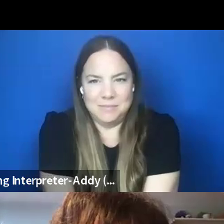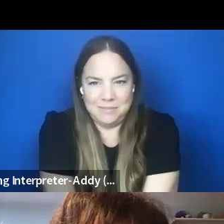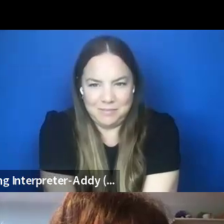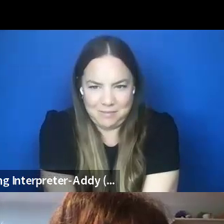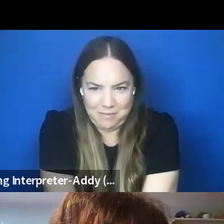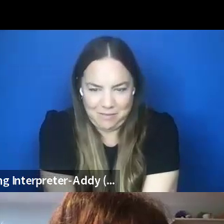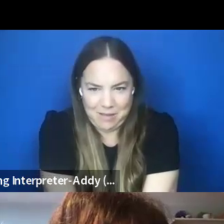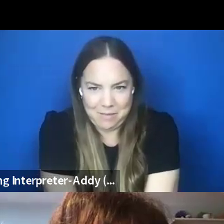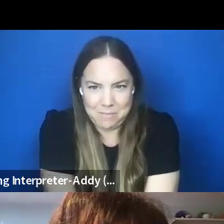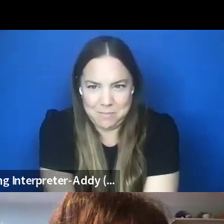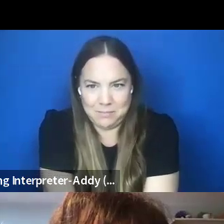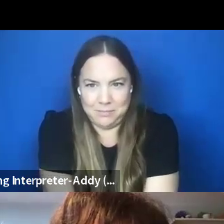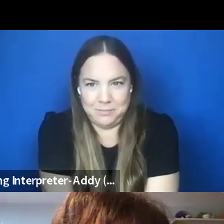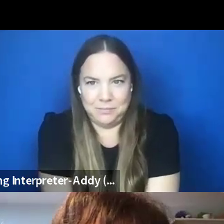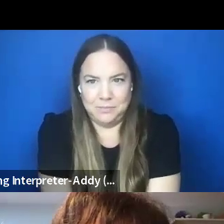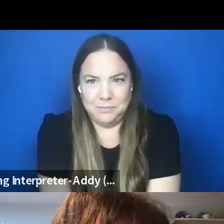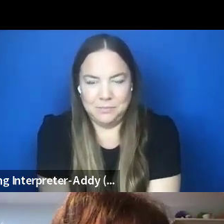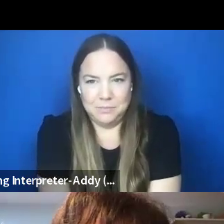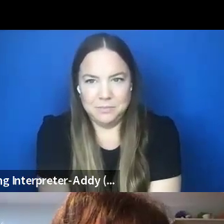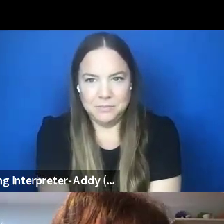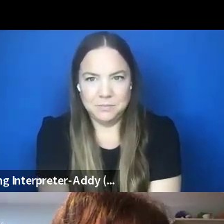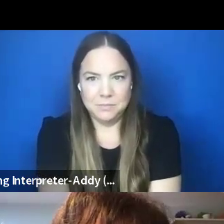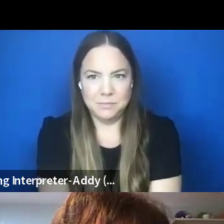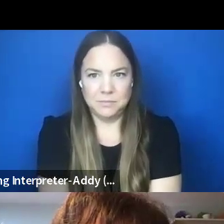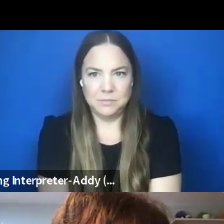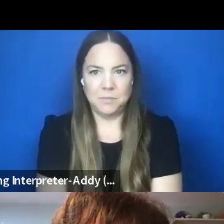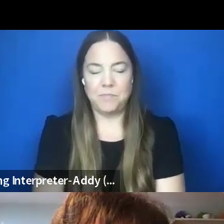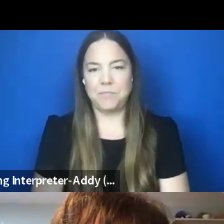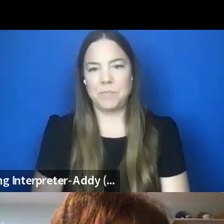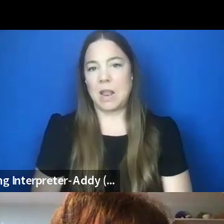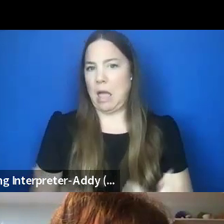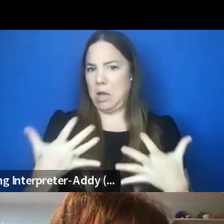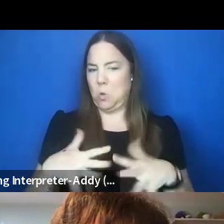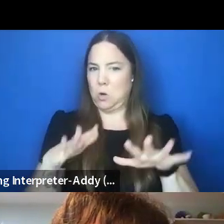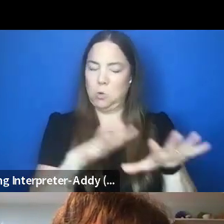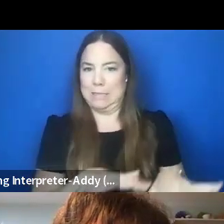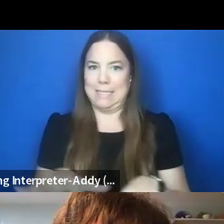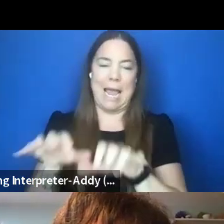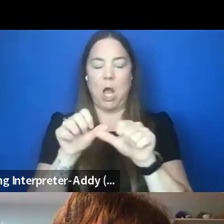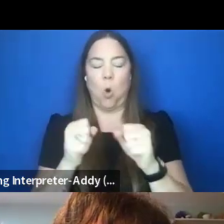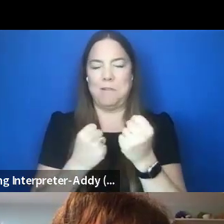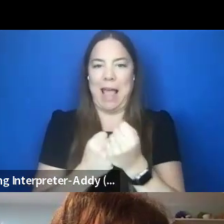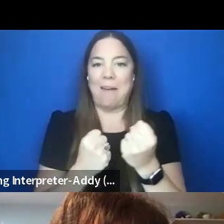Don Dew: I don't want to like Don Dew: take over the advocacy meeting with that. So I'm sorry. Brooke Wilson: You're fine.